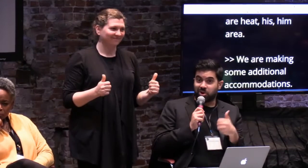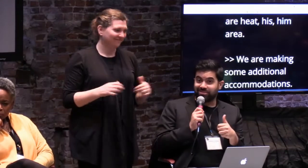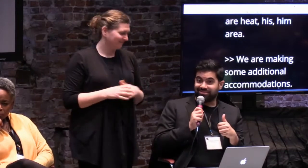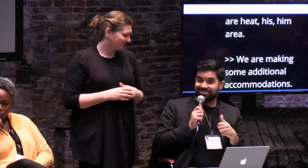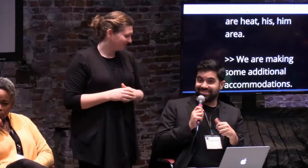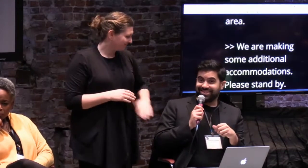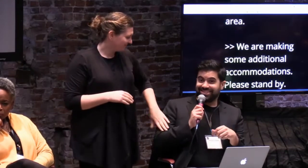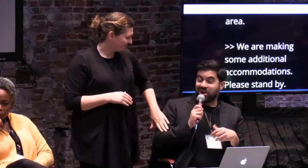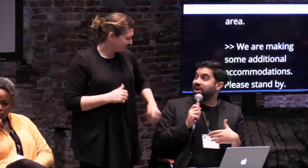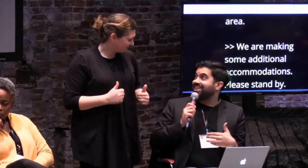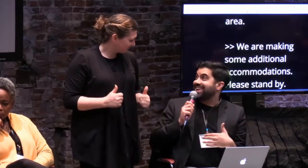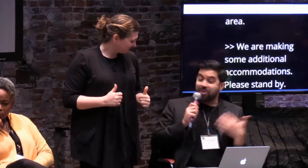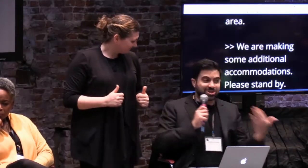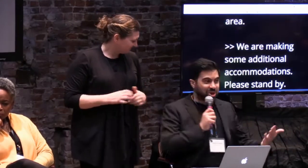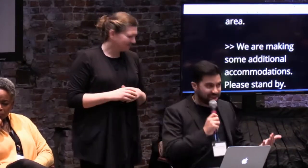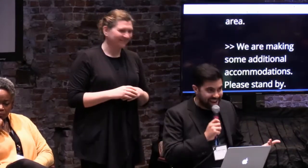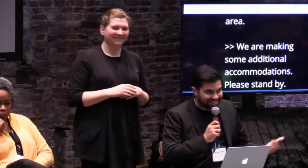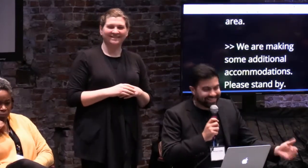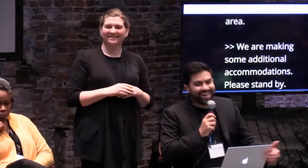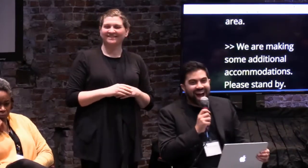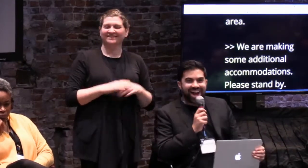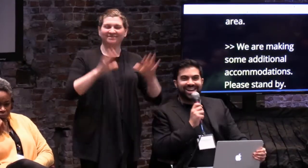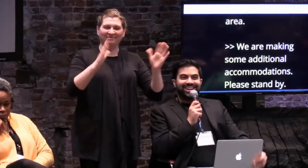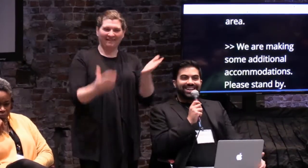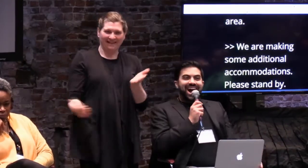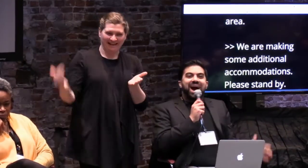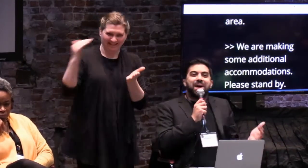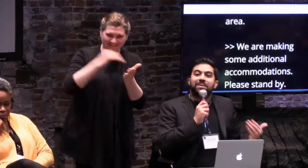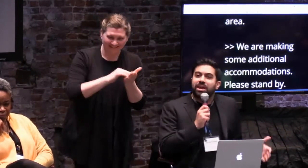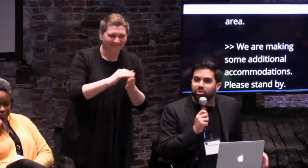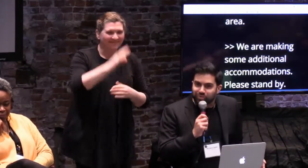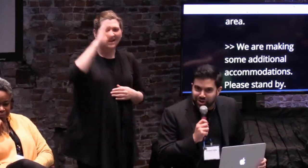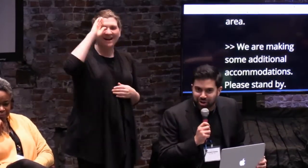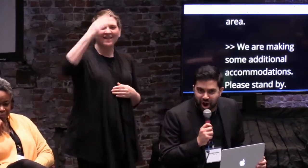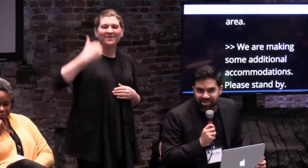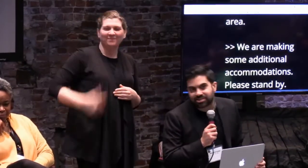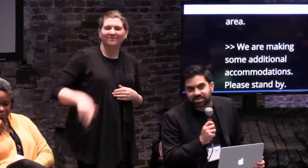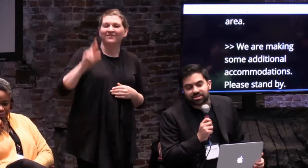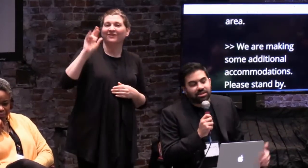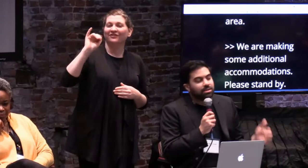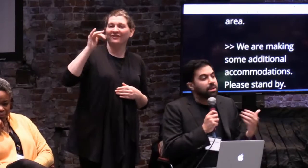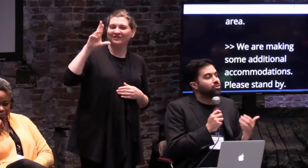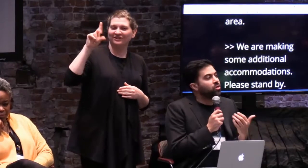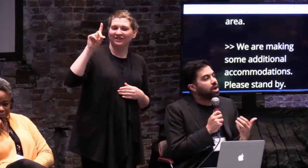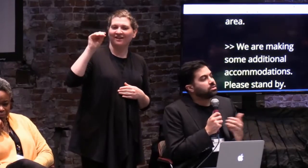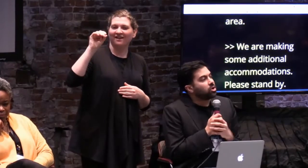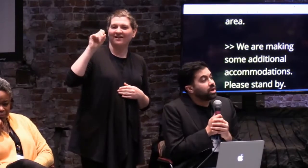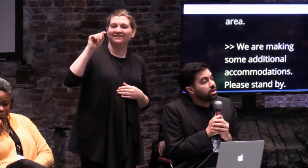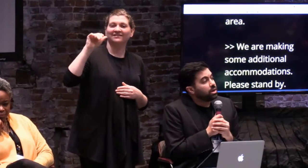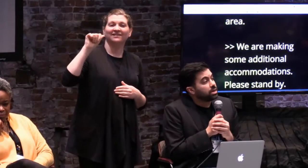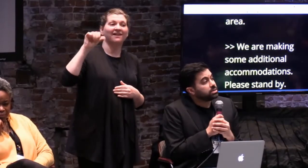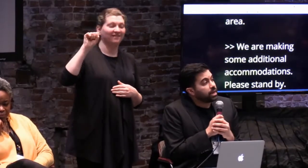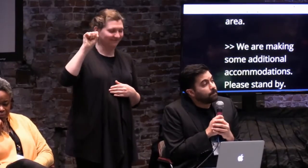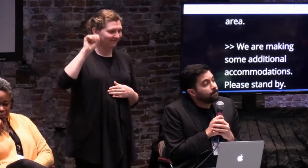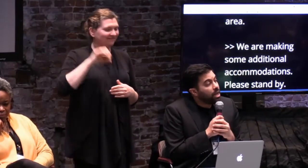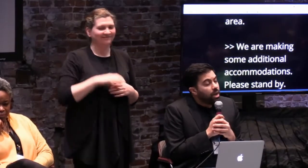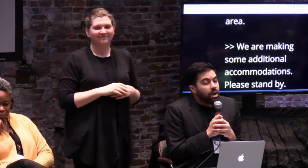We good? All right, I will start again. We're good to go. Hi, my name is Richard Costes. My pronouns are he, his, him.